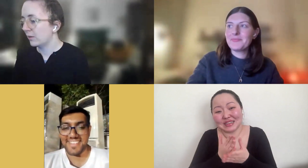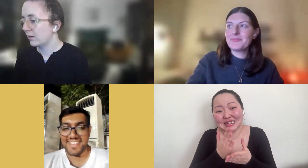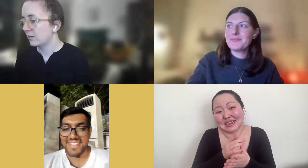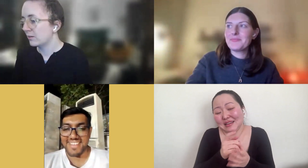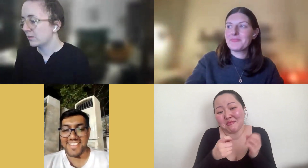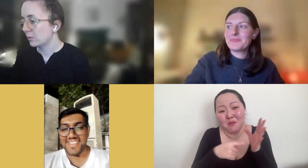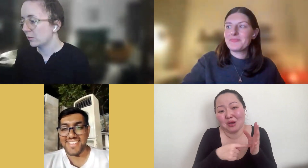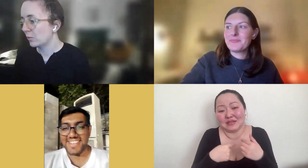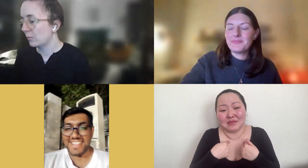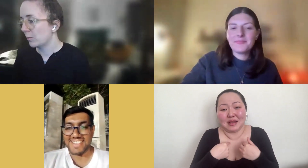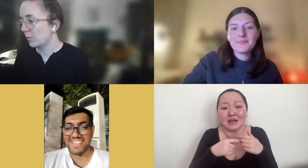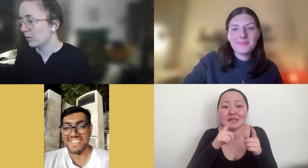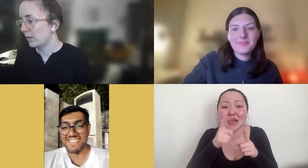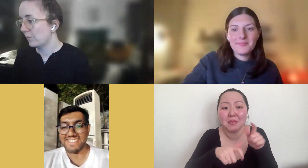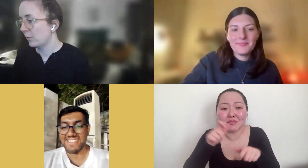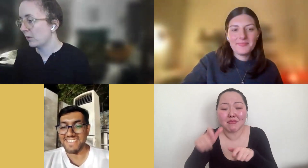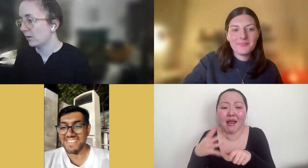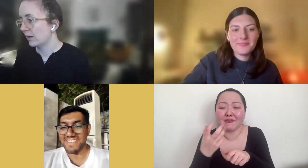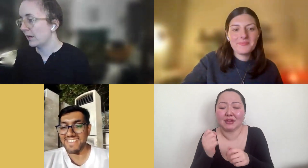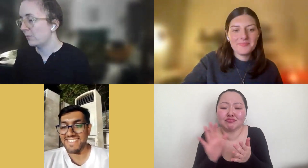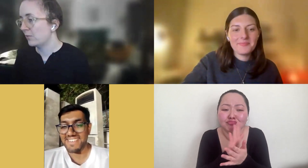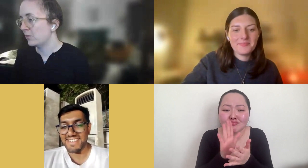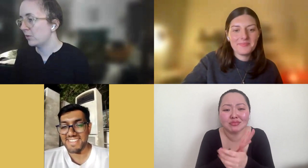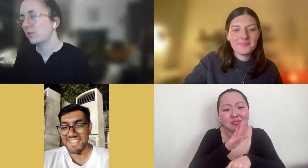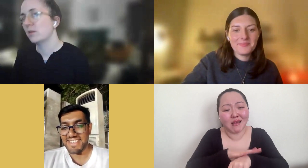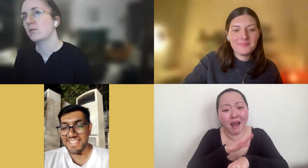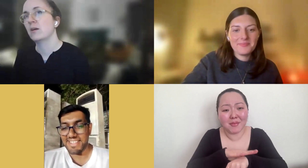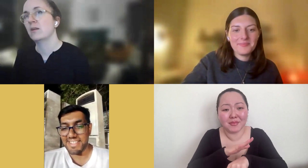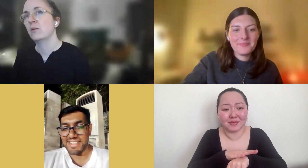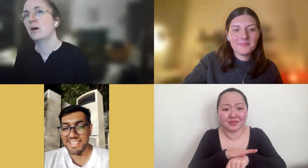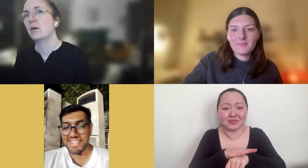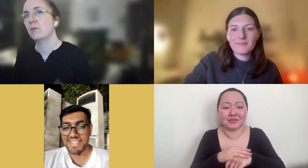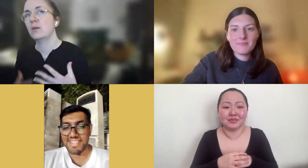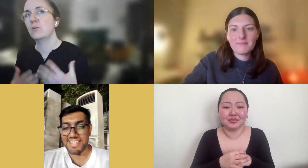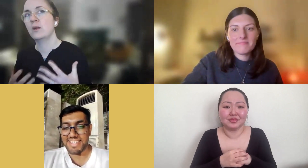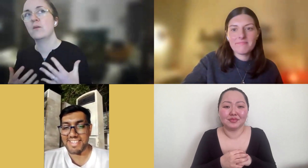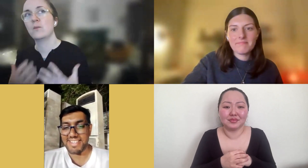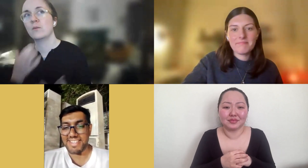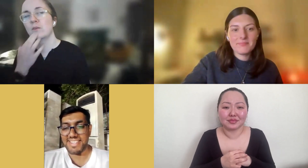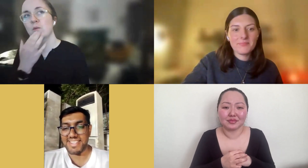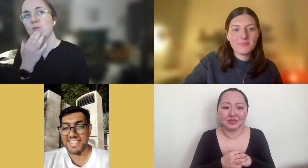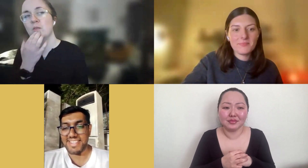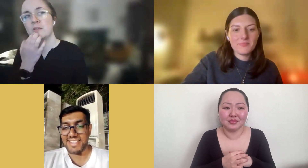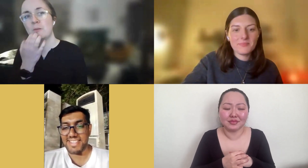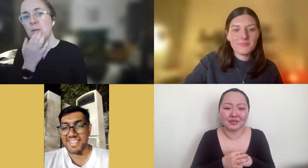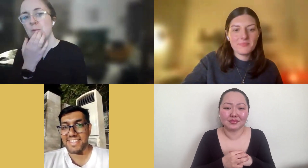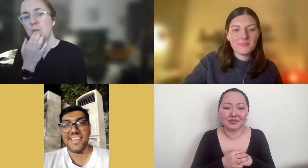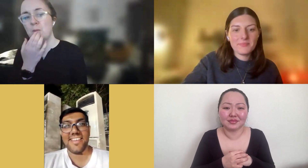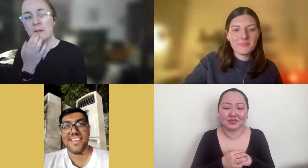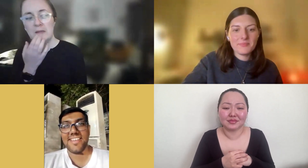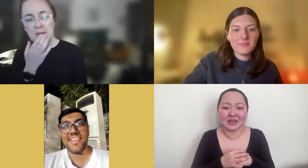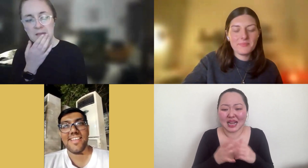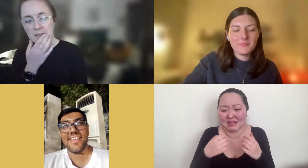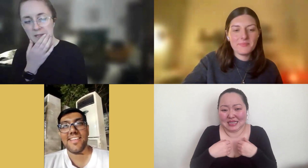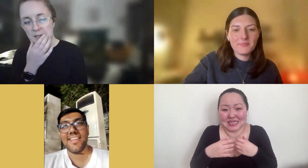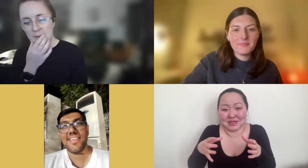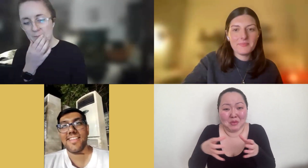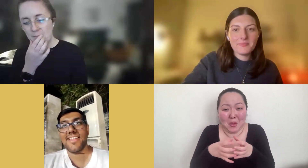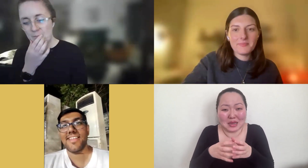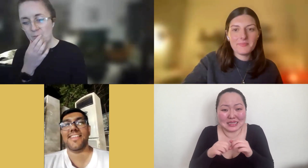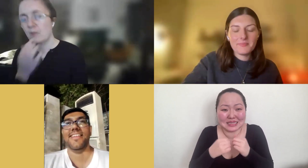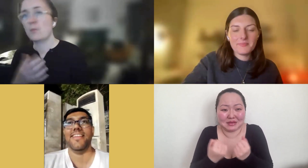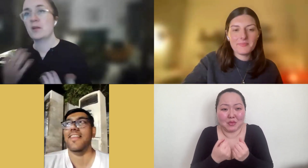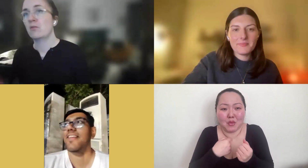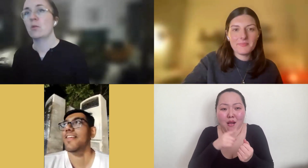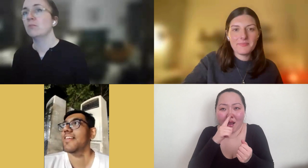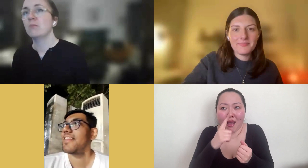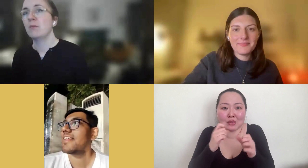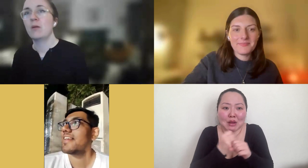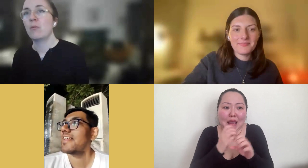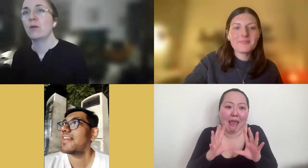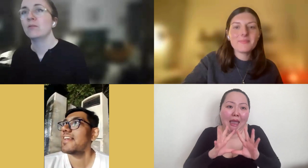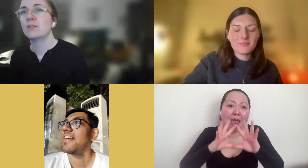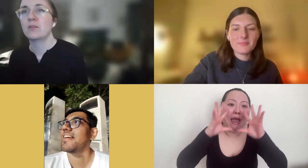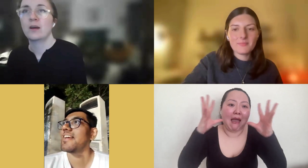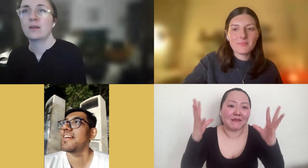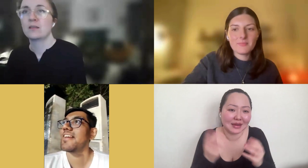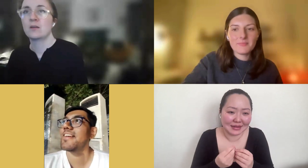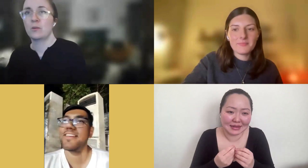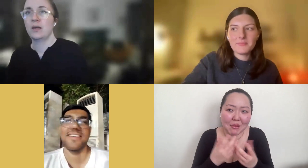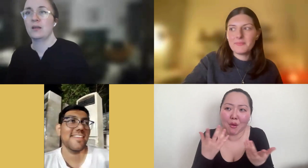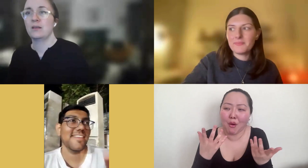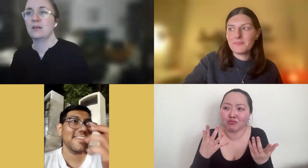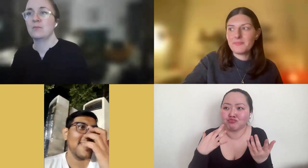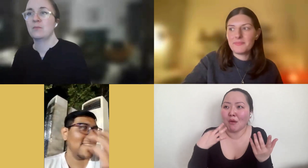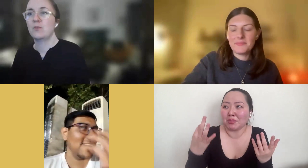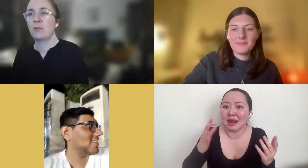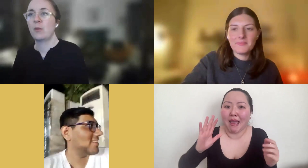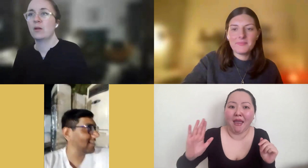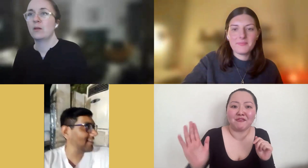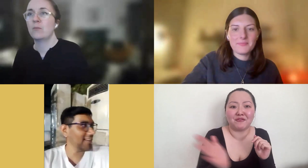we are a small team. We can't claim to do everything - we know that disabled people aren